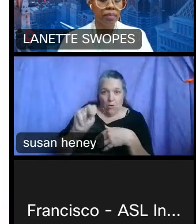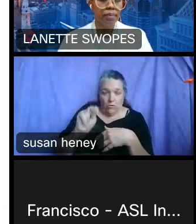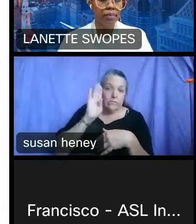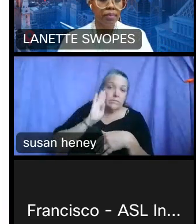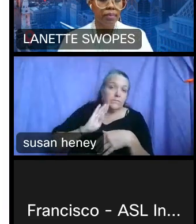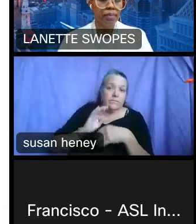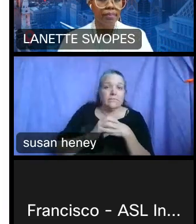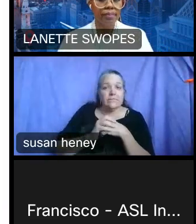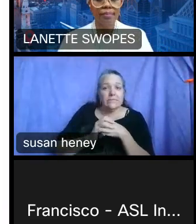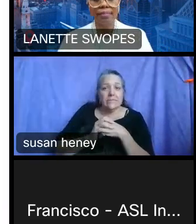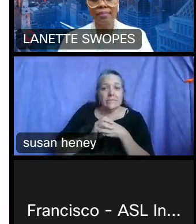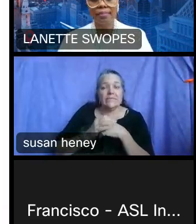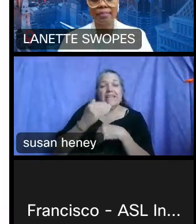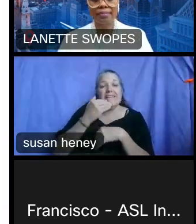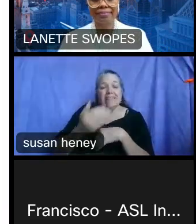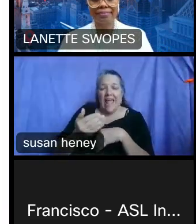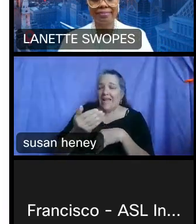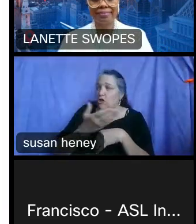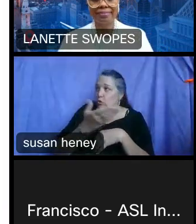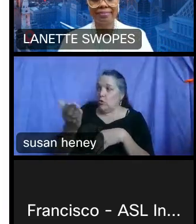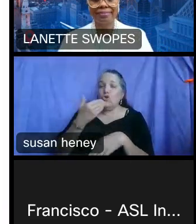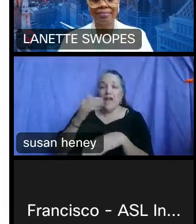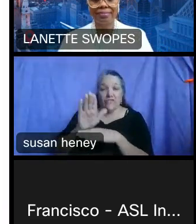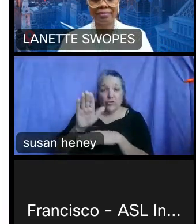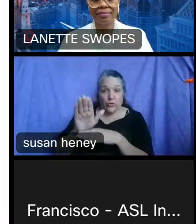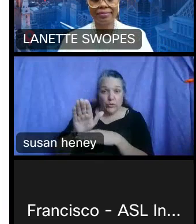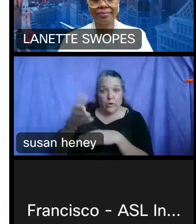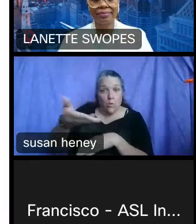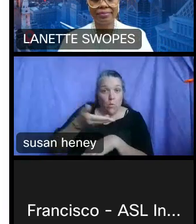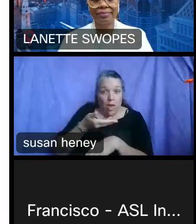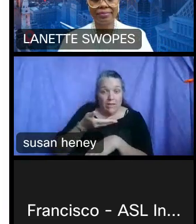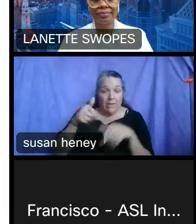Thank you, Anthony. Good afternoon, everyone, and welcome to today's webinar.